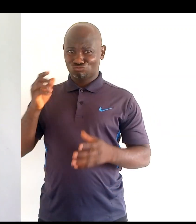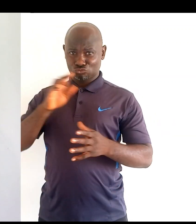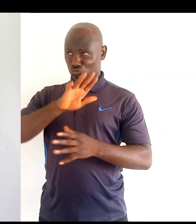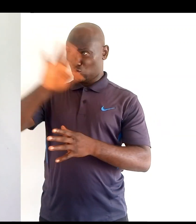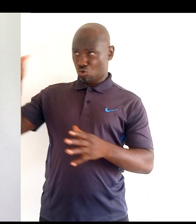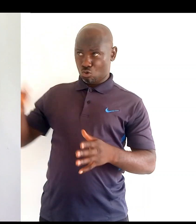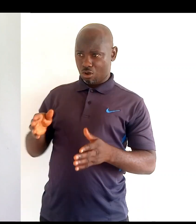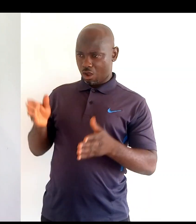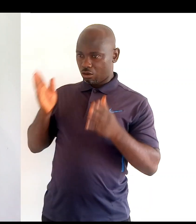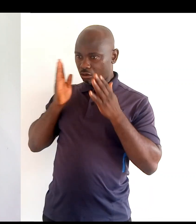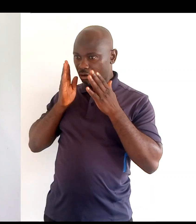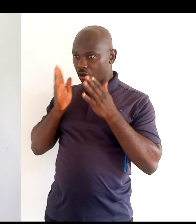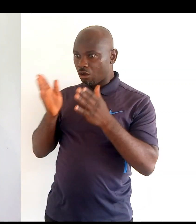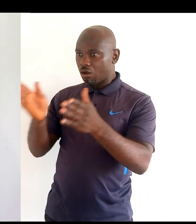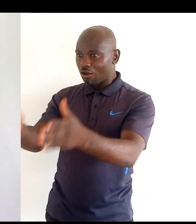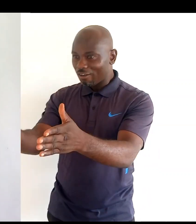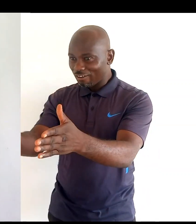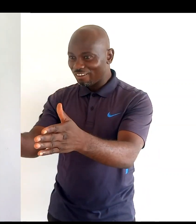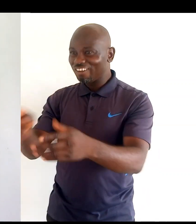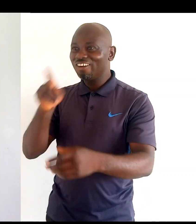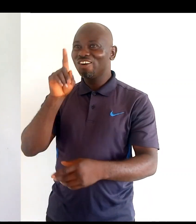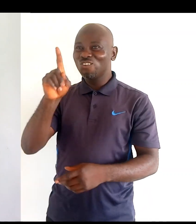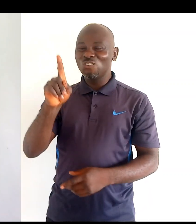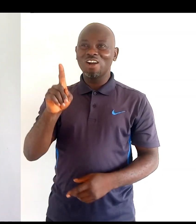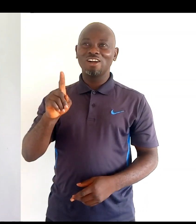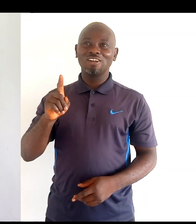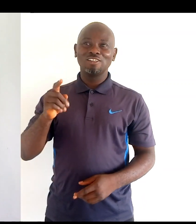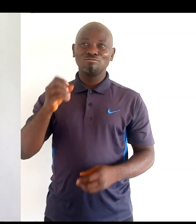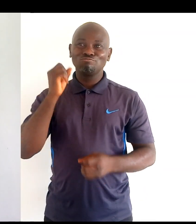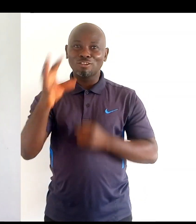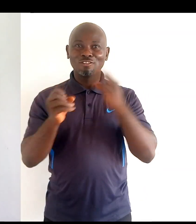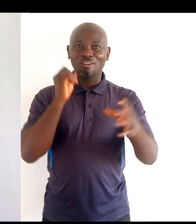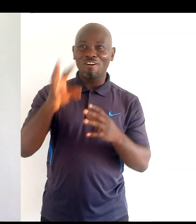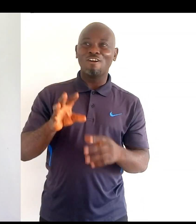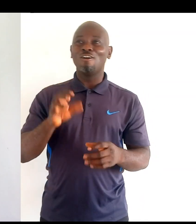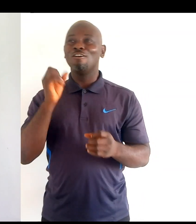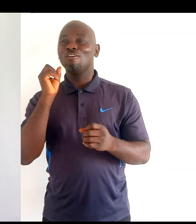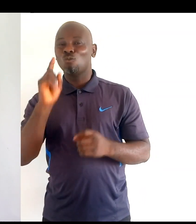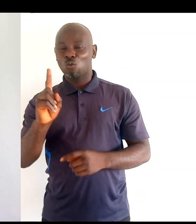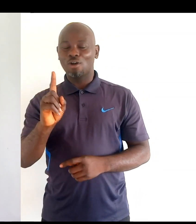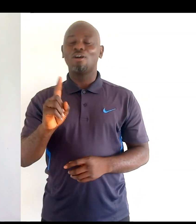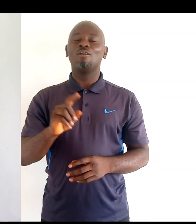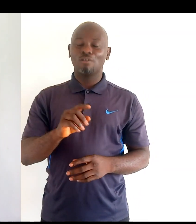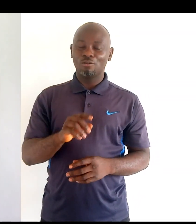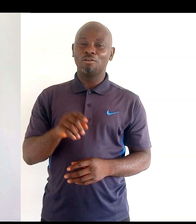they might want to use a language that does not come with stigmatization, which could be the urban